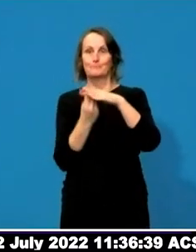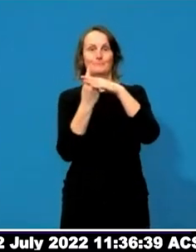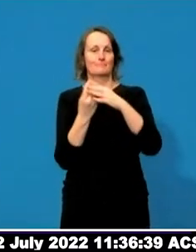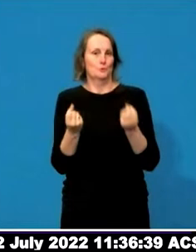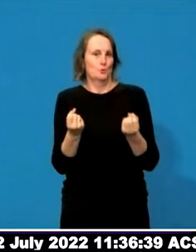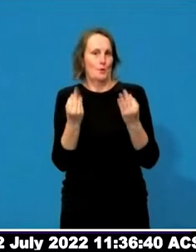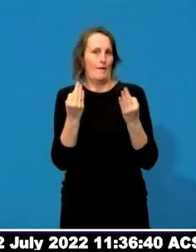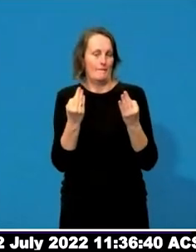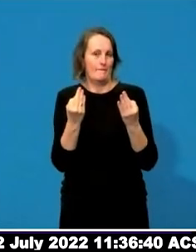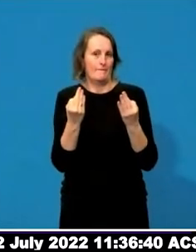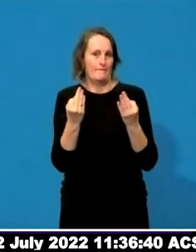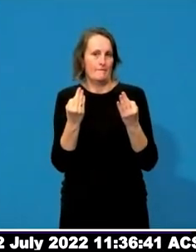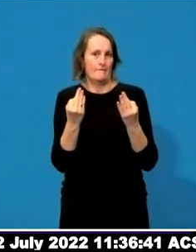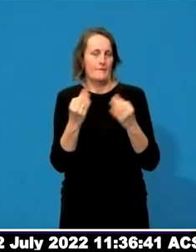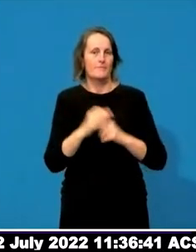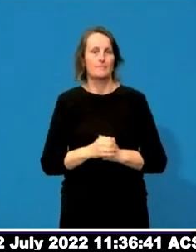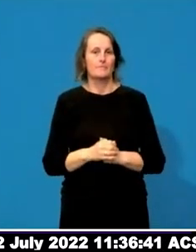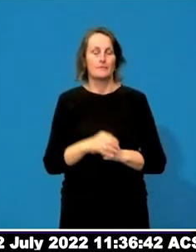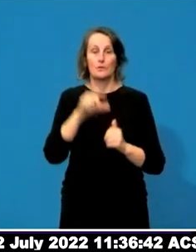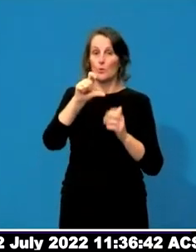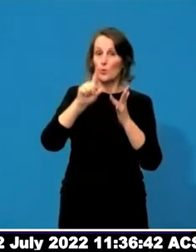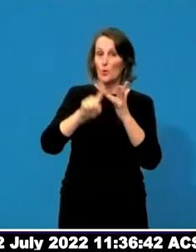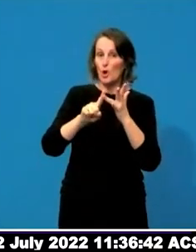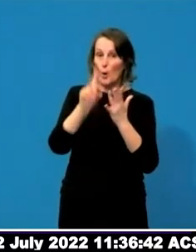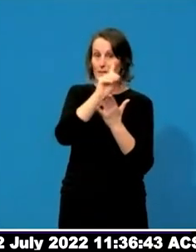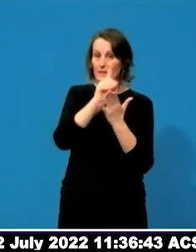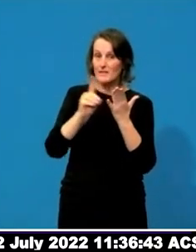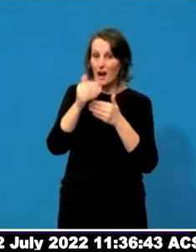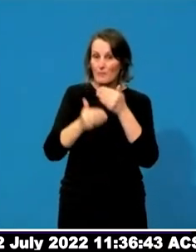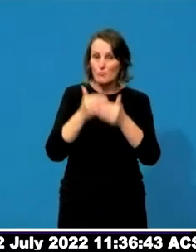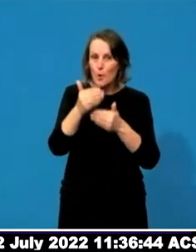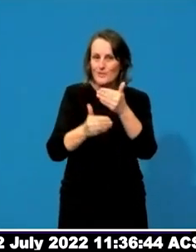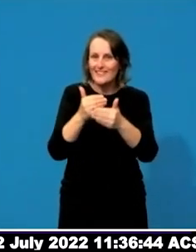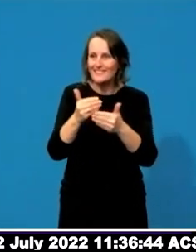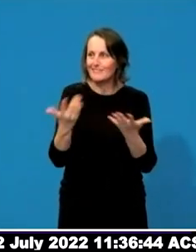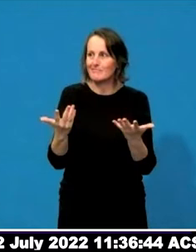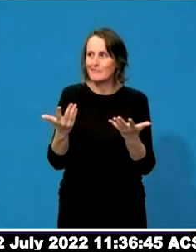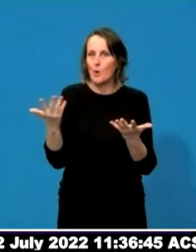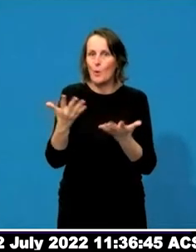at the beginning of the NDIS, having a peer leader to design that sense,